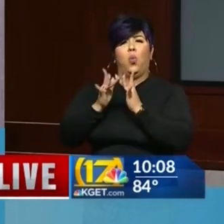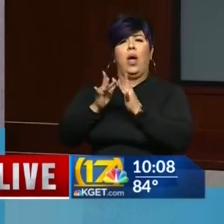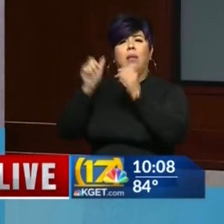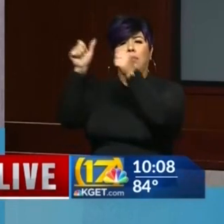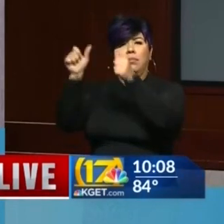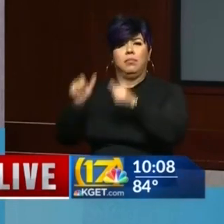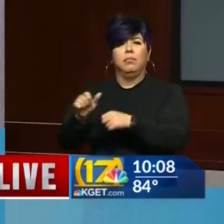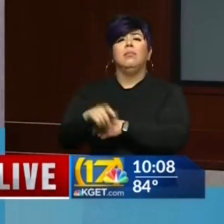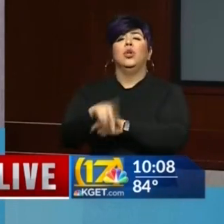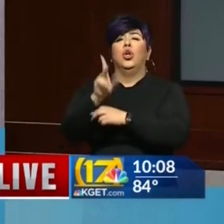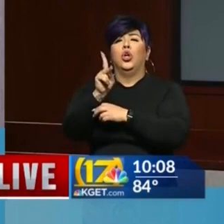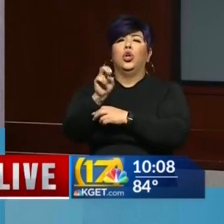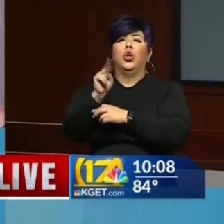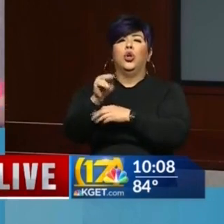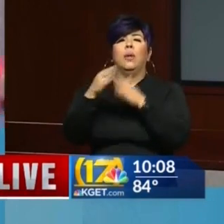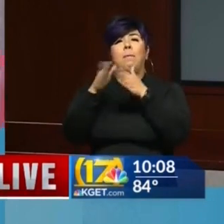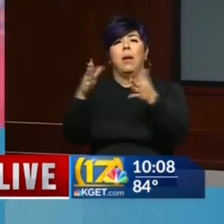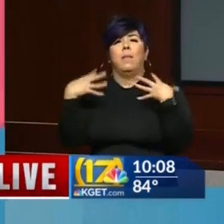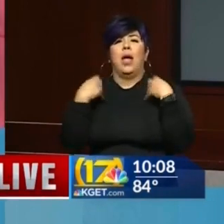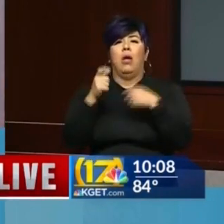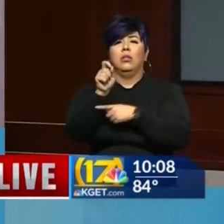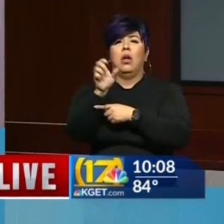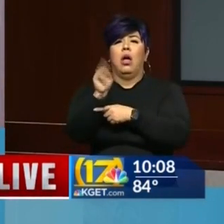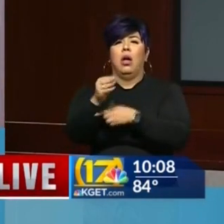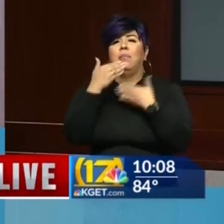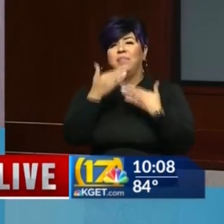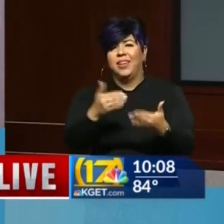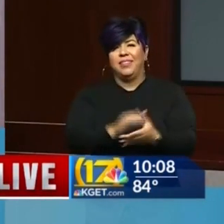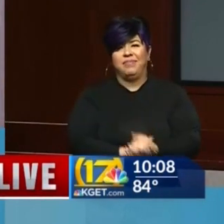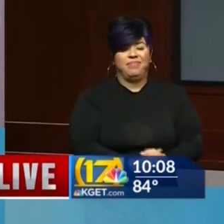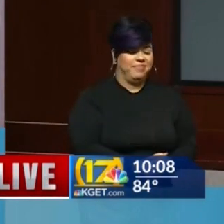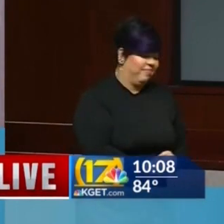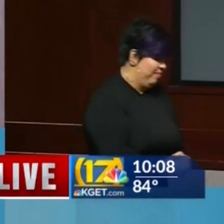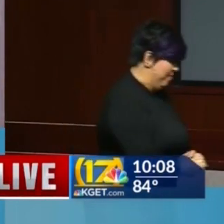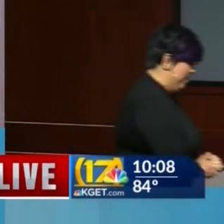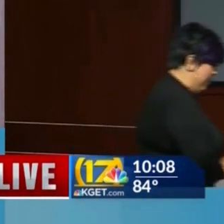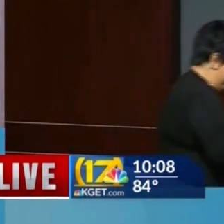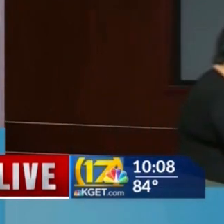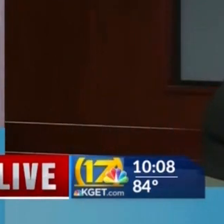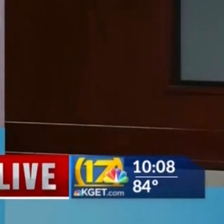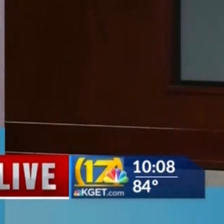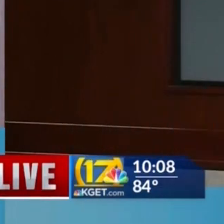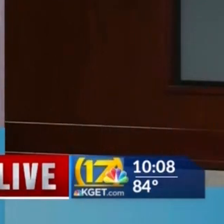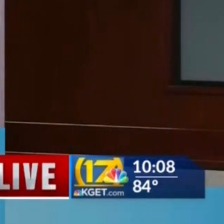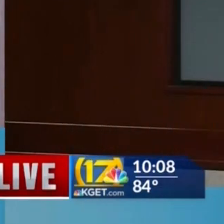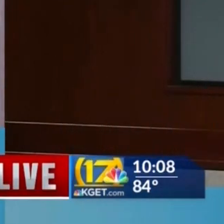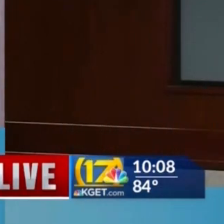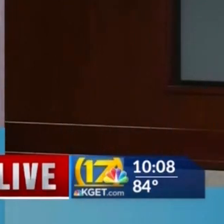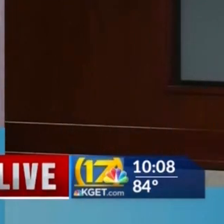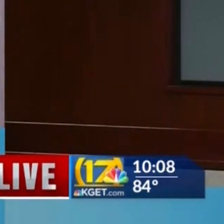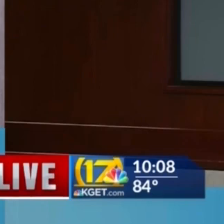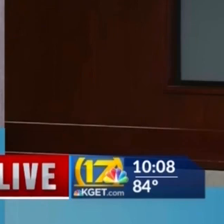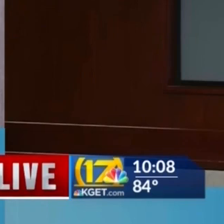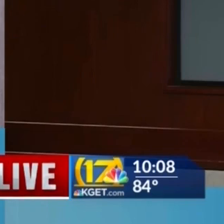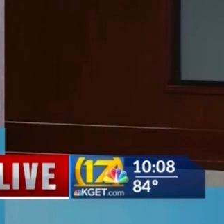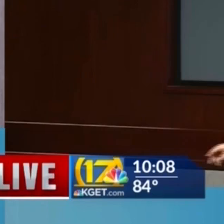OUR DEPARTMENT IS PROVIDING FROM FREE FLU VACCINATIONS, PLEASE VISIT OUR BE WEBSITE AT CURRAN